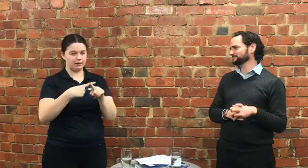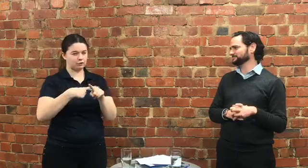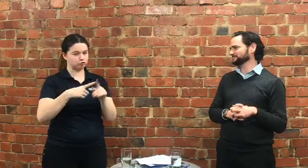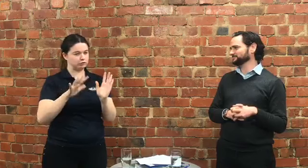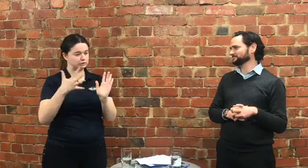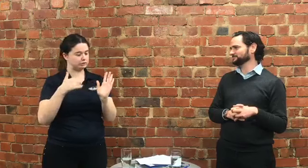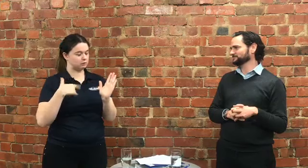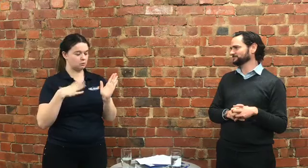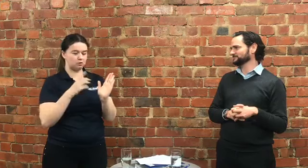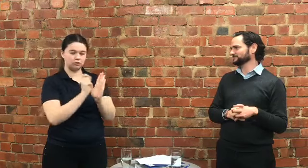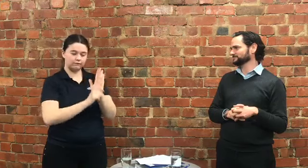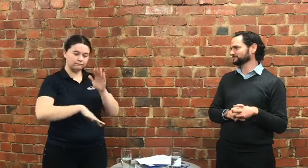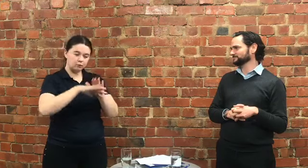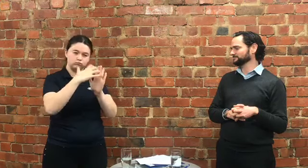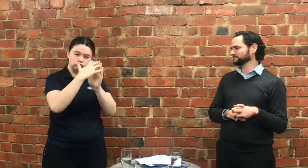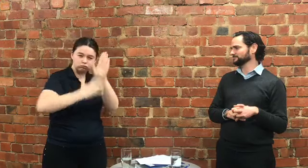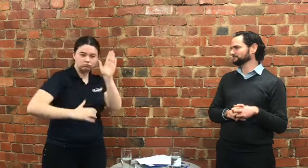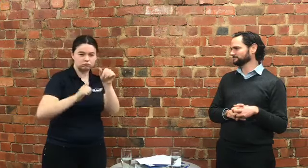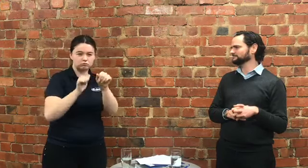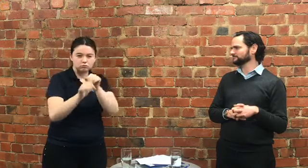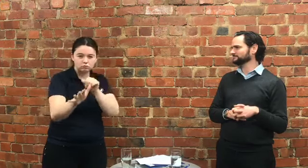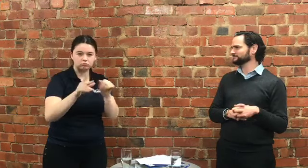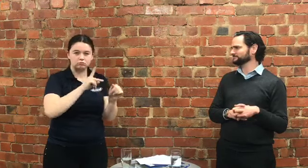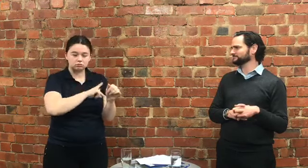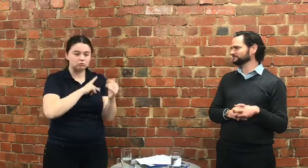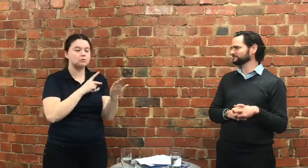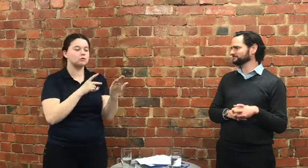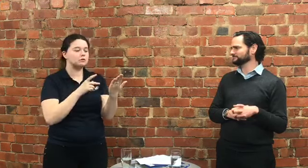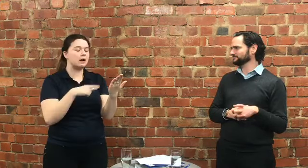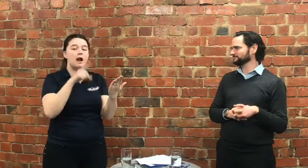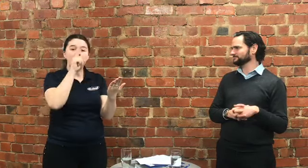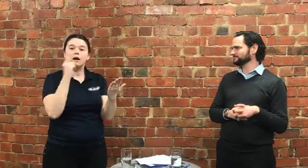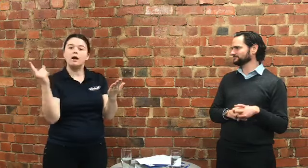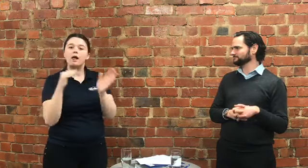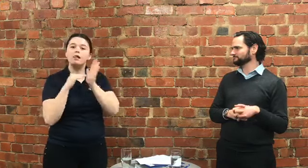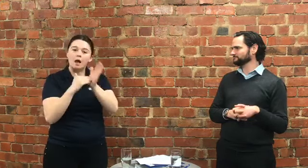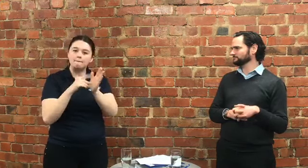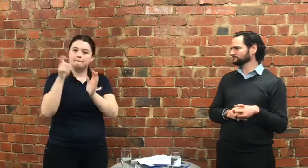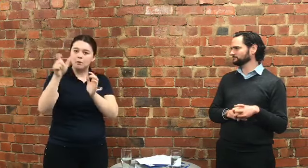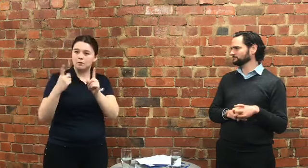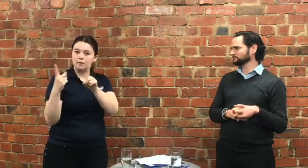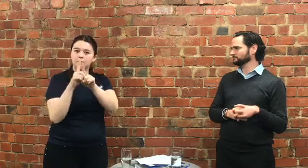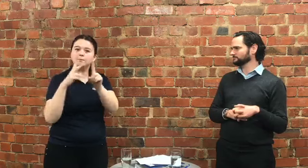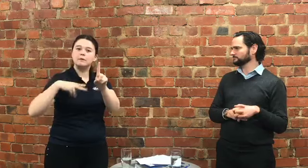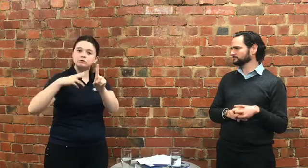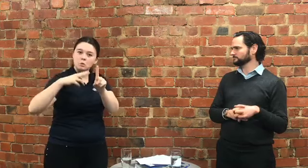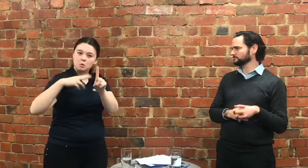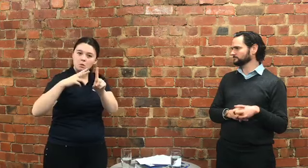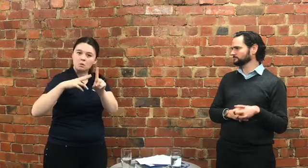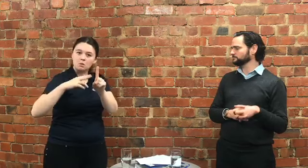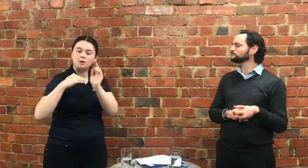You need to think about what is realistic for you and the types of needs that you have